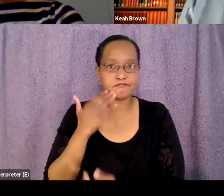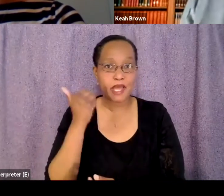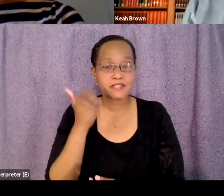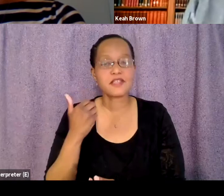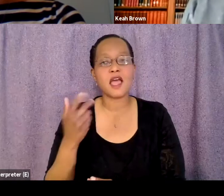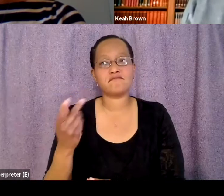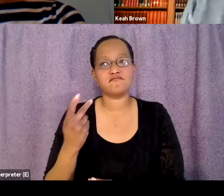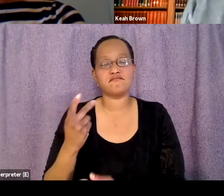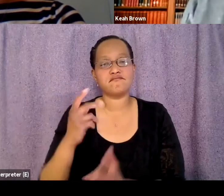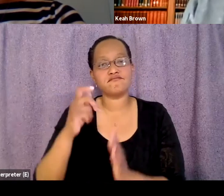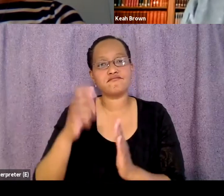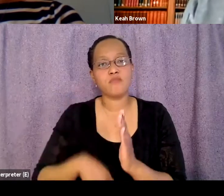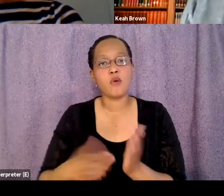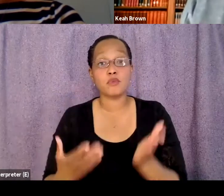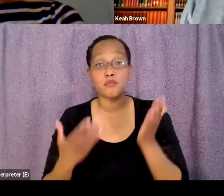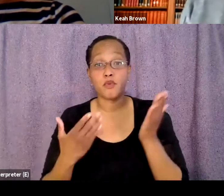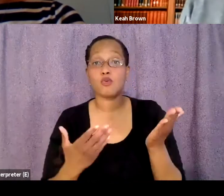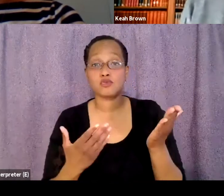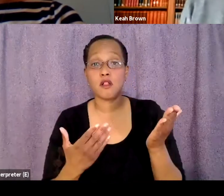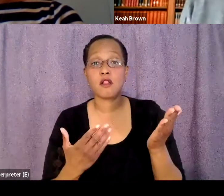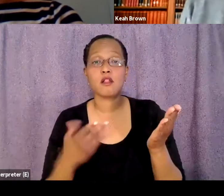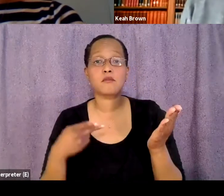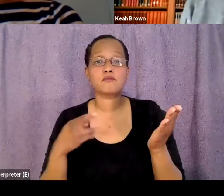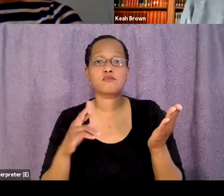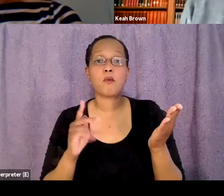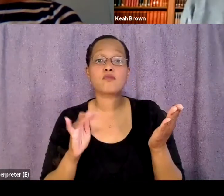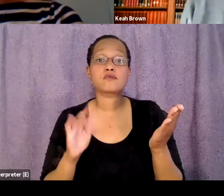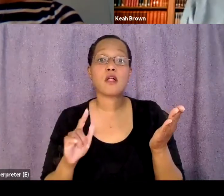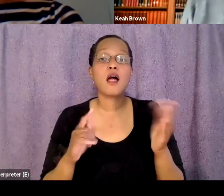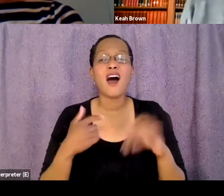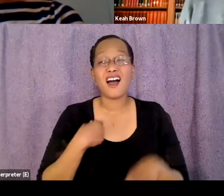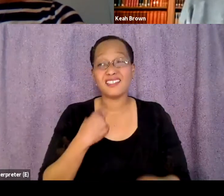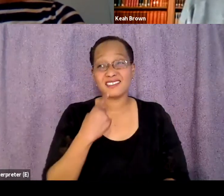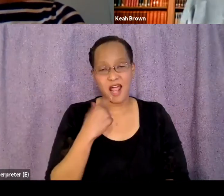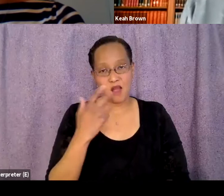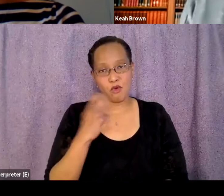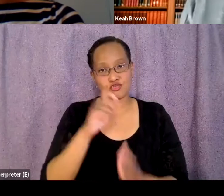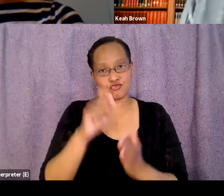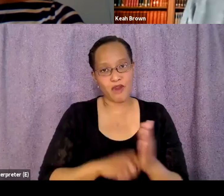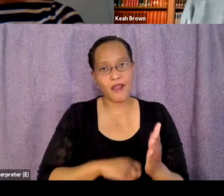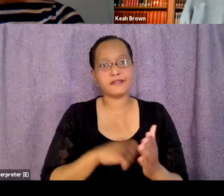Keah Brown: Where I said hey I want to write this essay collection and here are the things